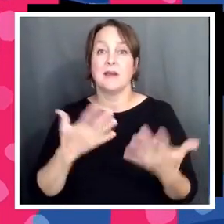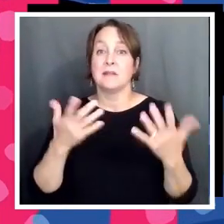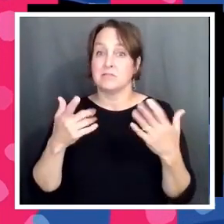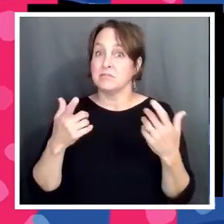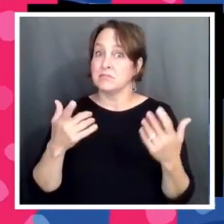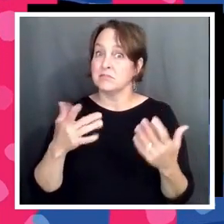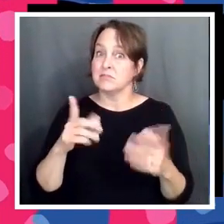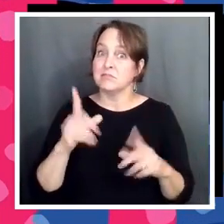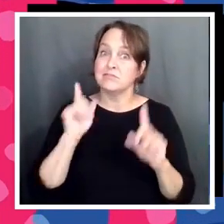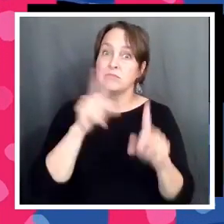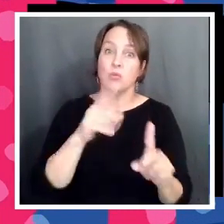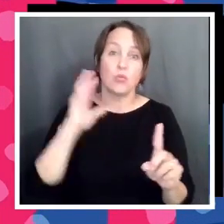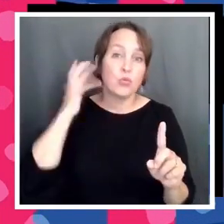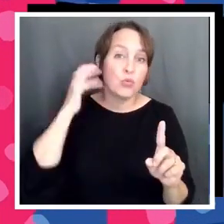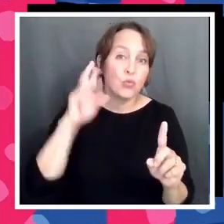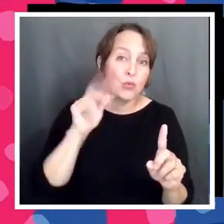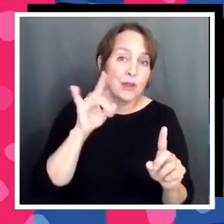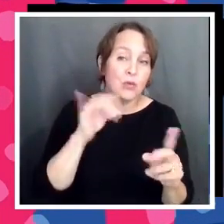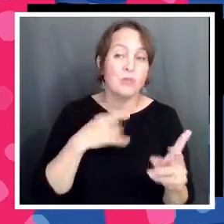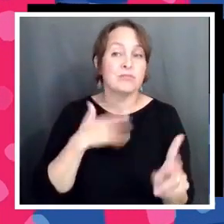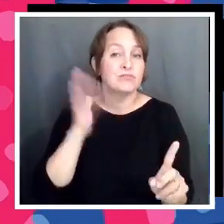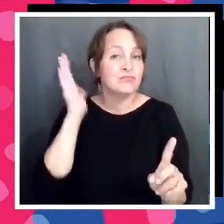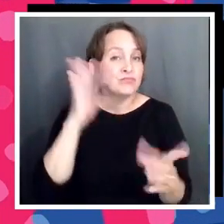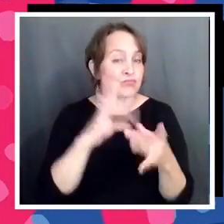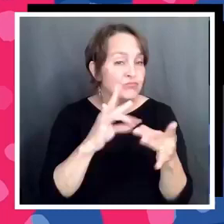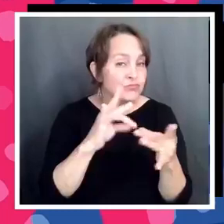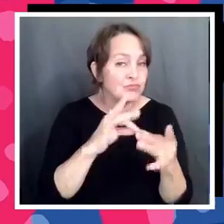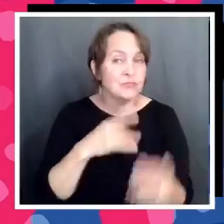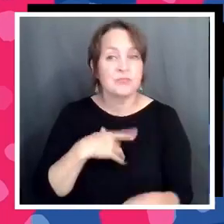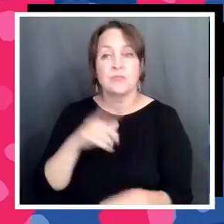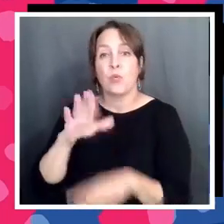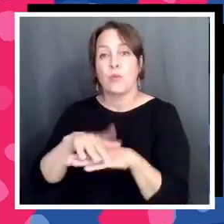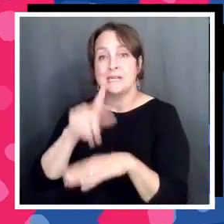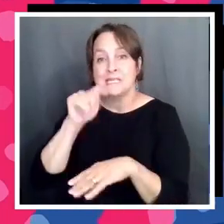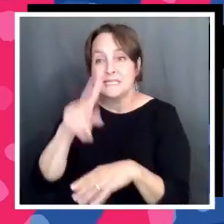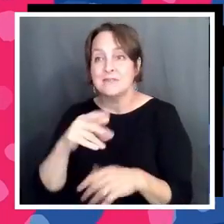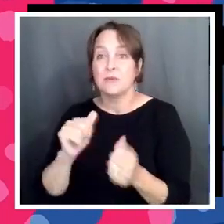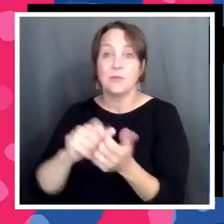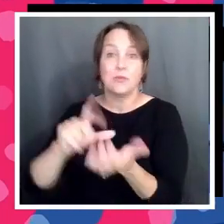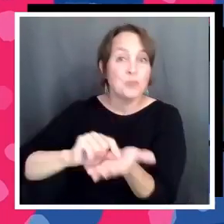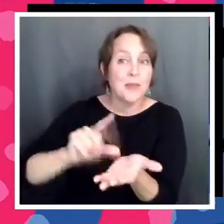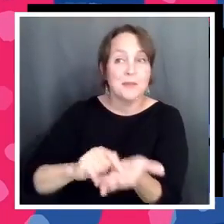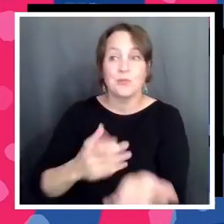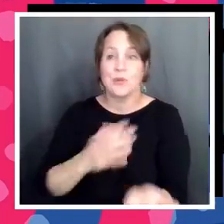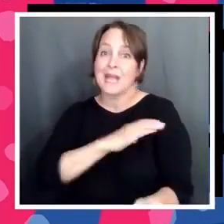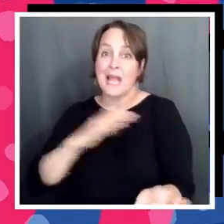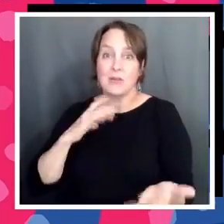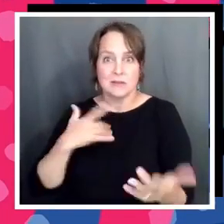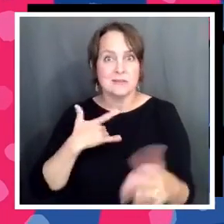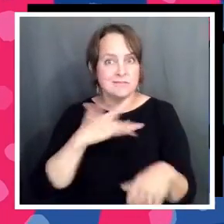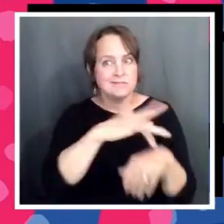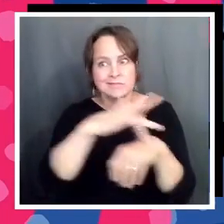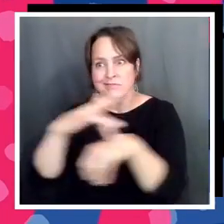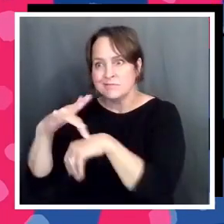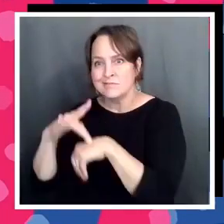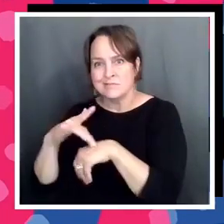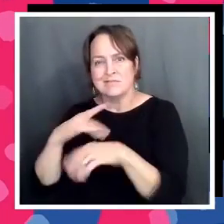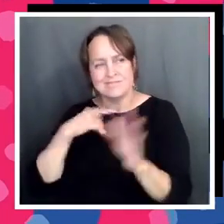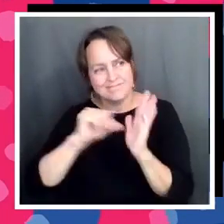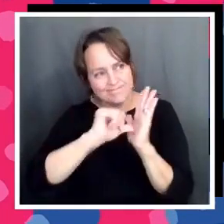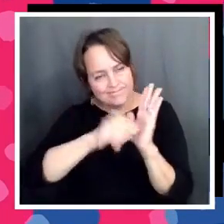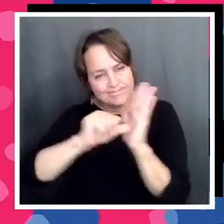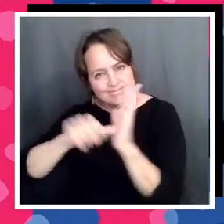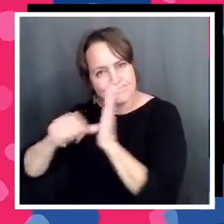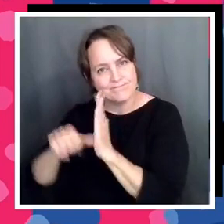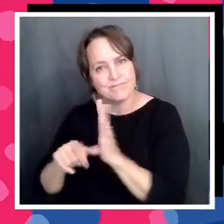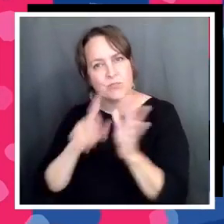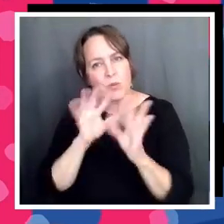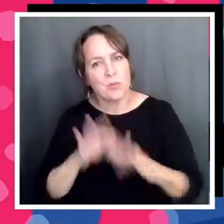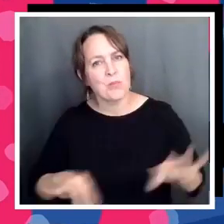TAKE CARE OF OUR THREE KIDS.